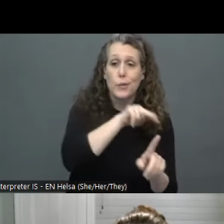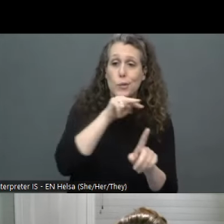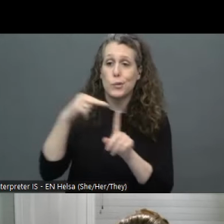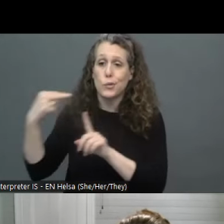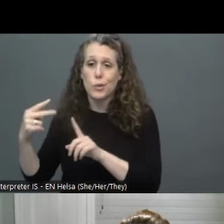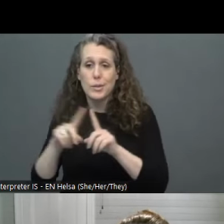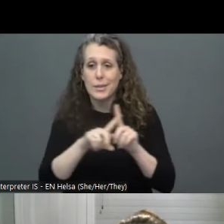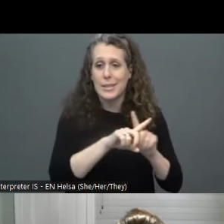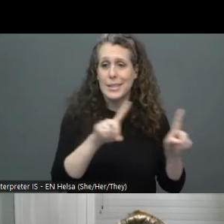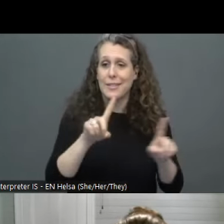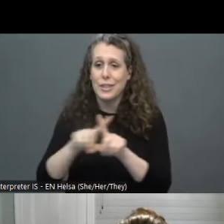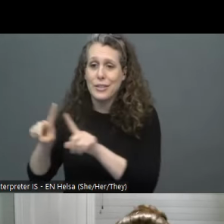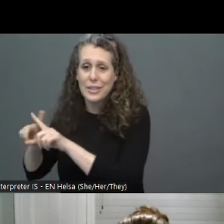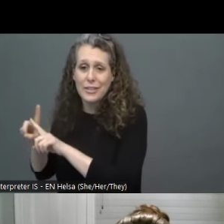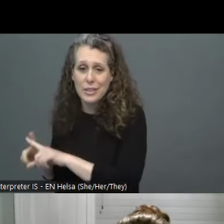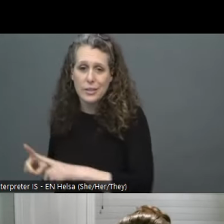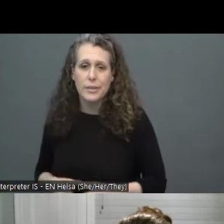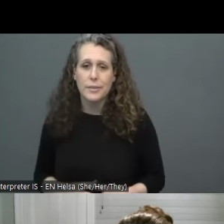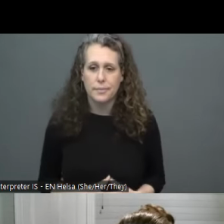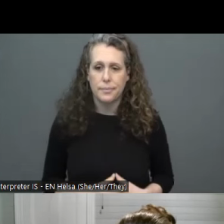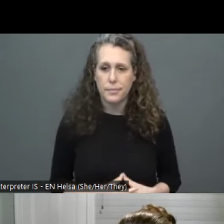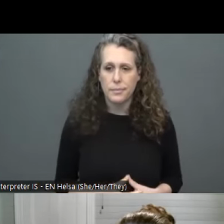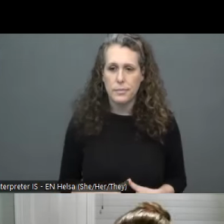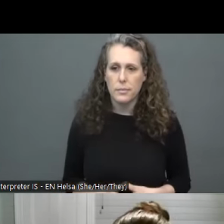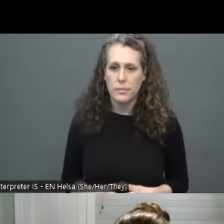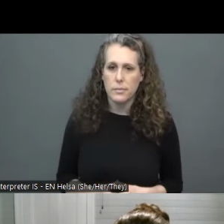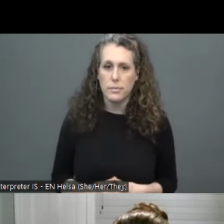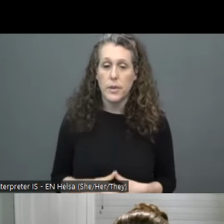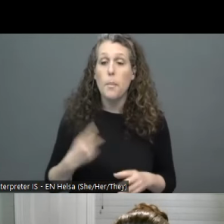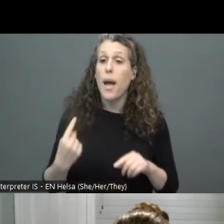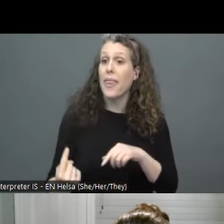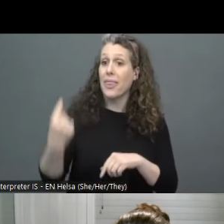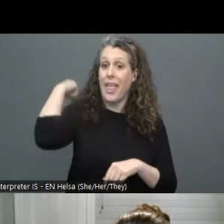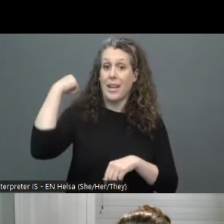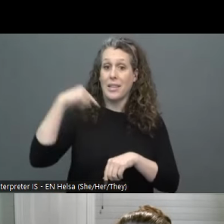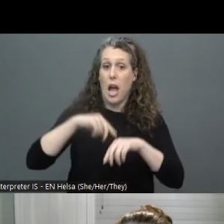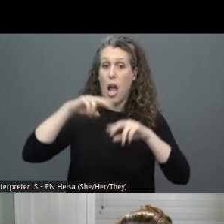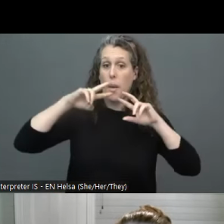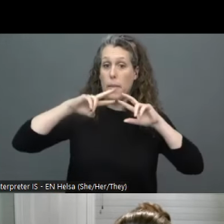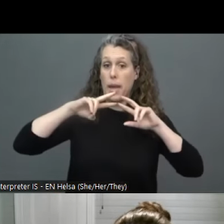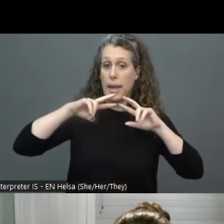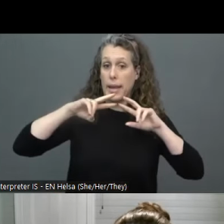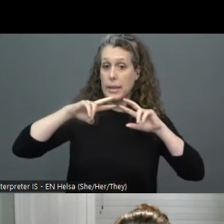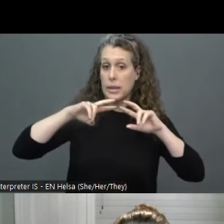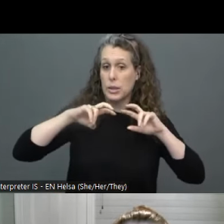field levels was most frequently cited when we explored those particular types of mechanisms.